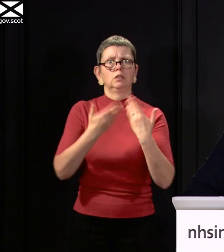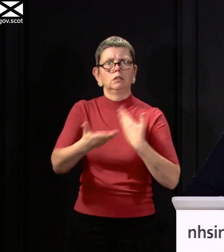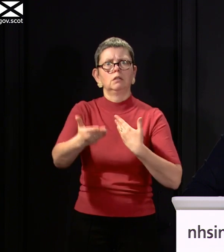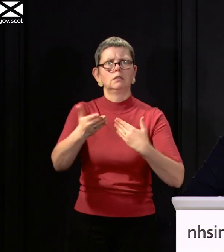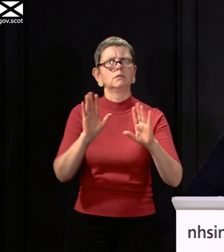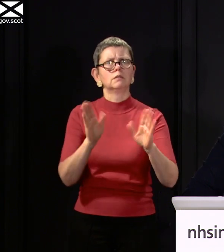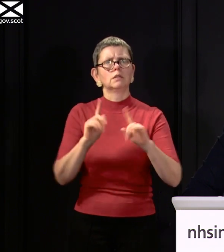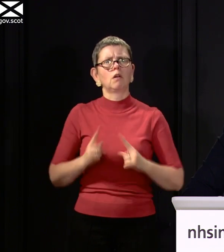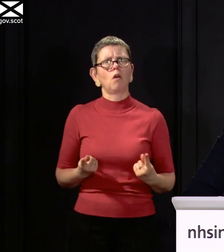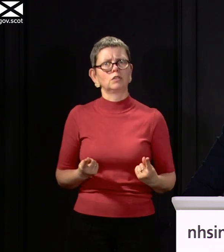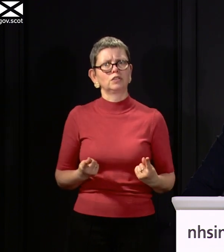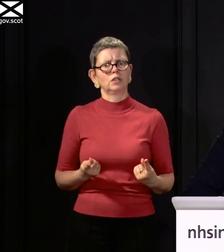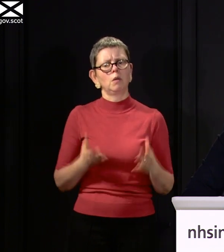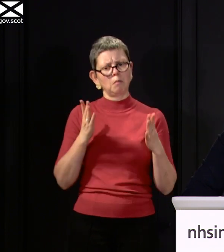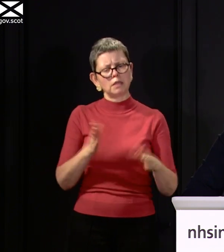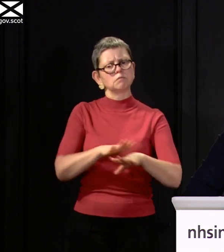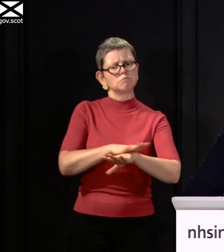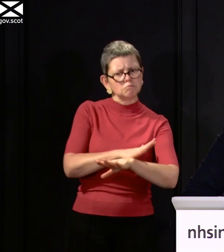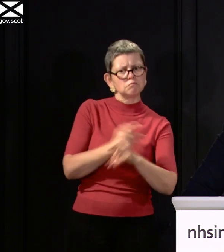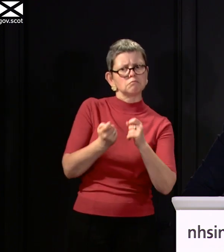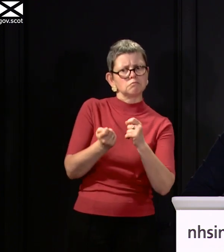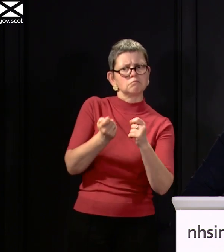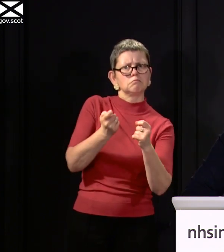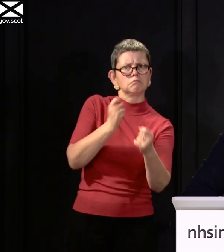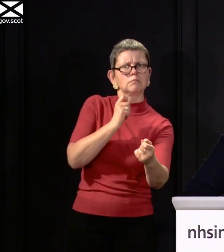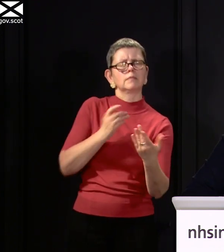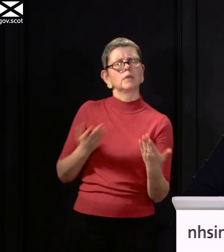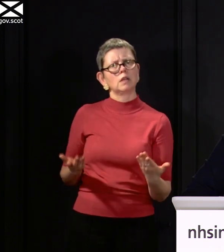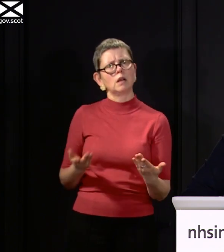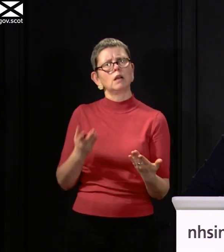with this, there is going to be some form of requirement for government support to businesses